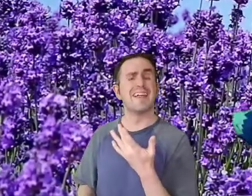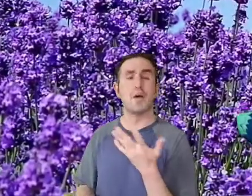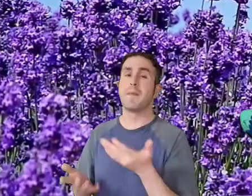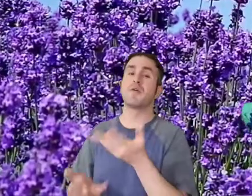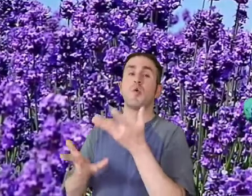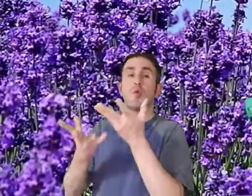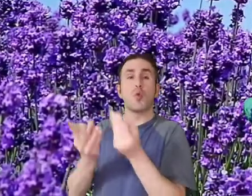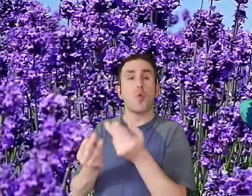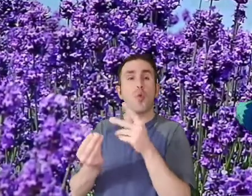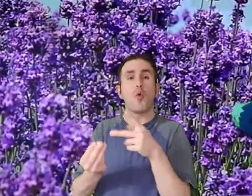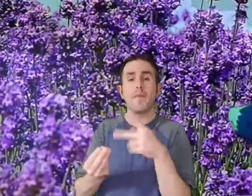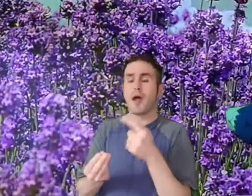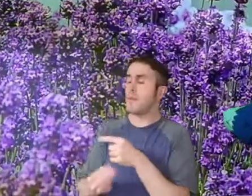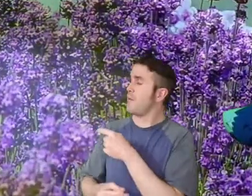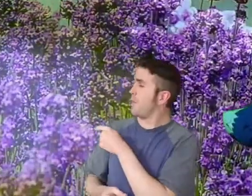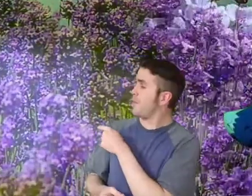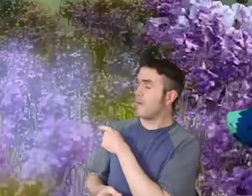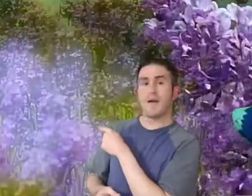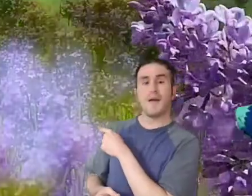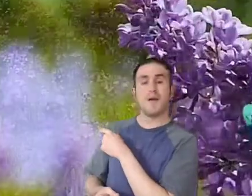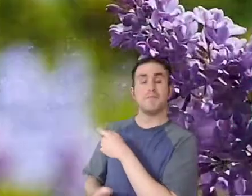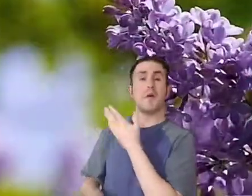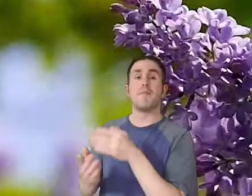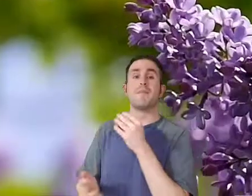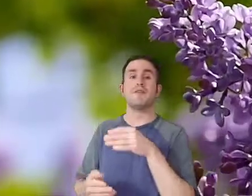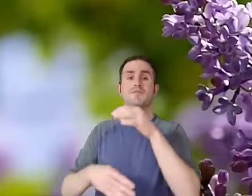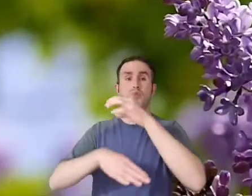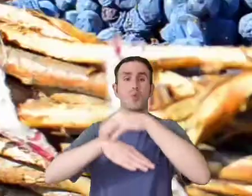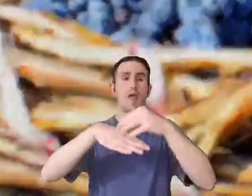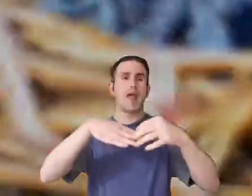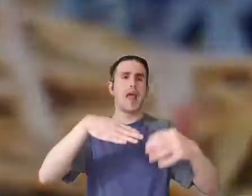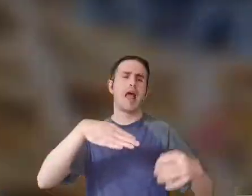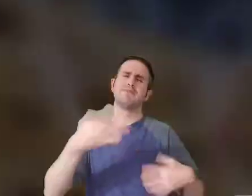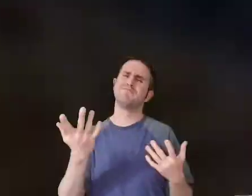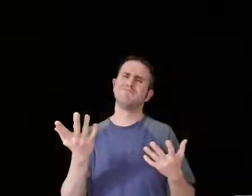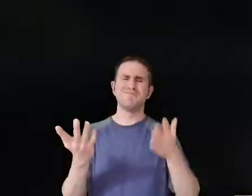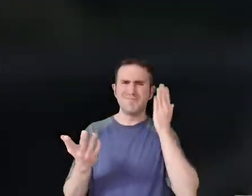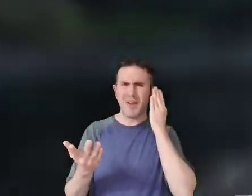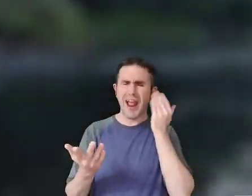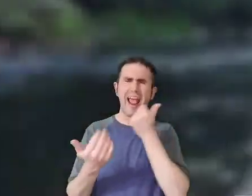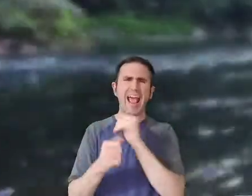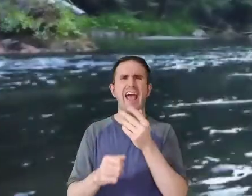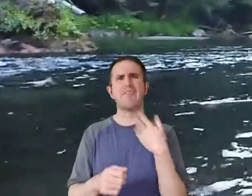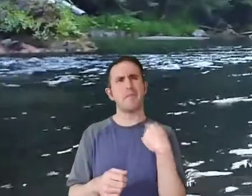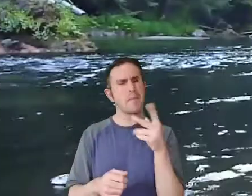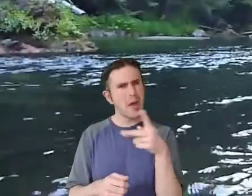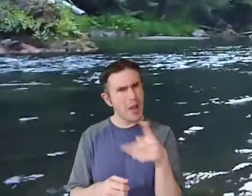something more soft like that... or like grapes, or you know anything that has that color...